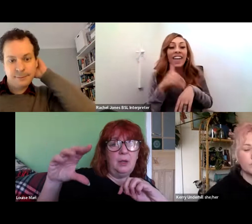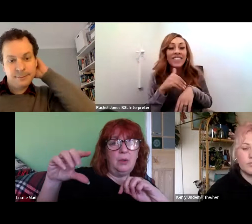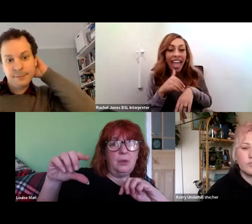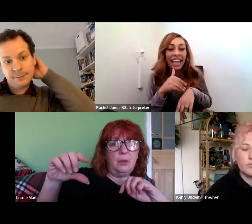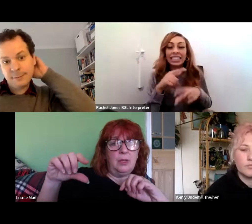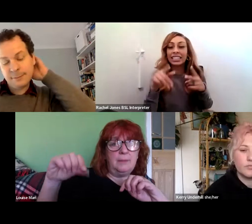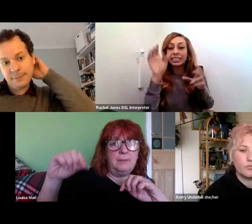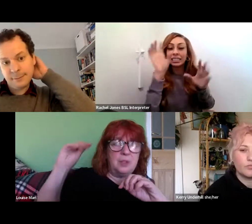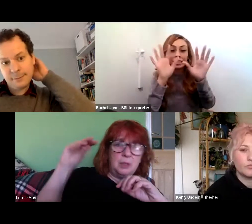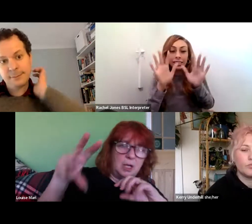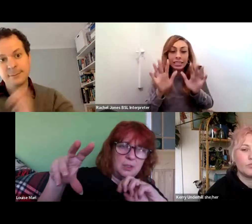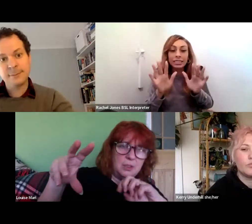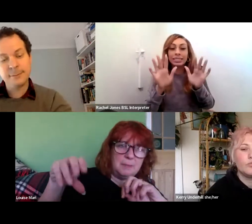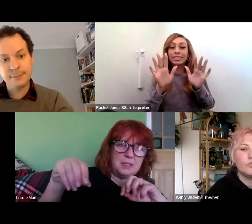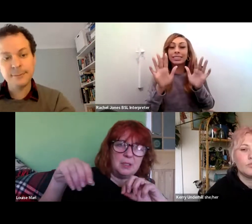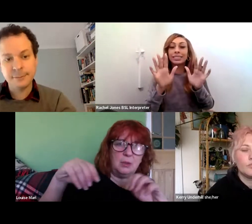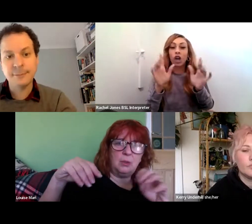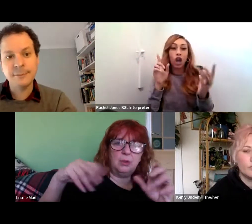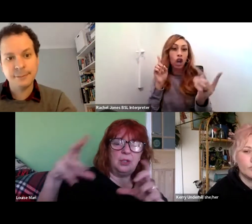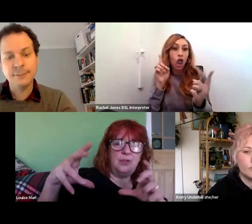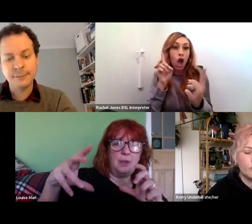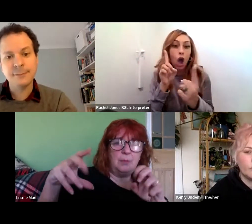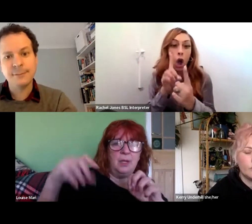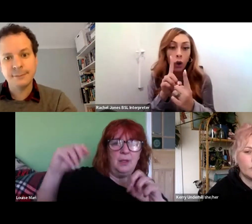or do close-ups or show film,